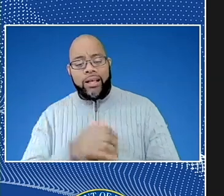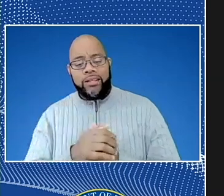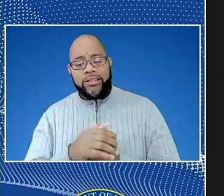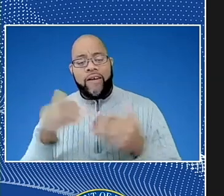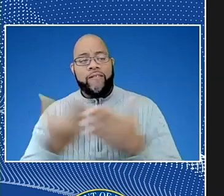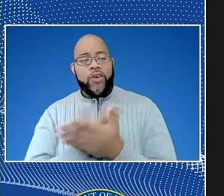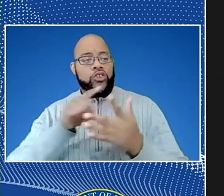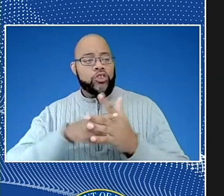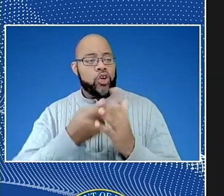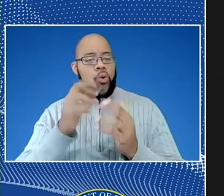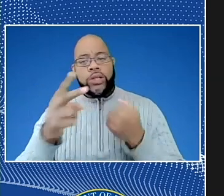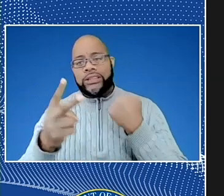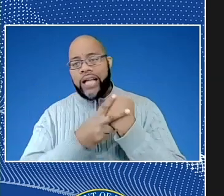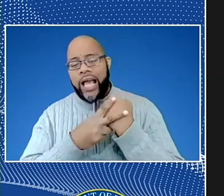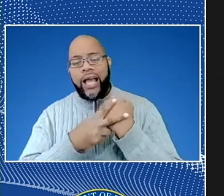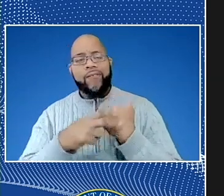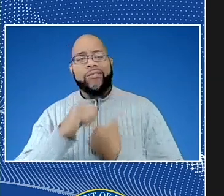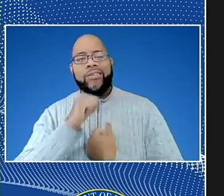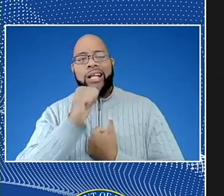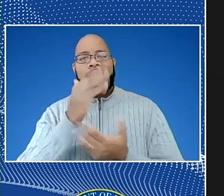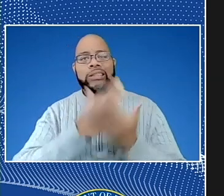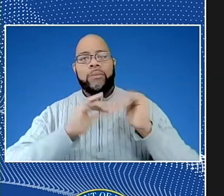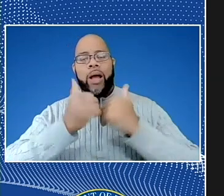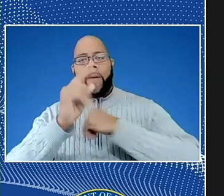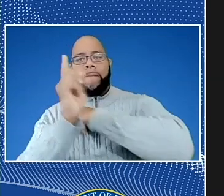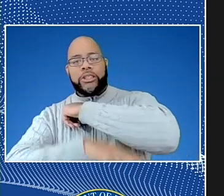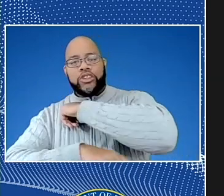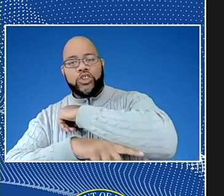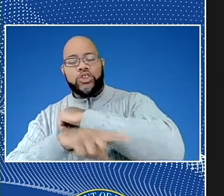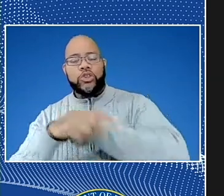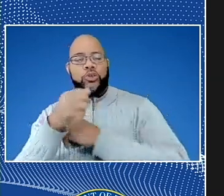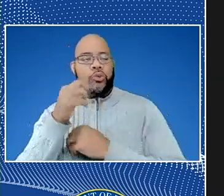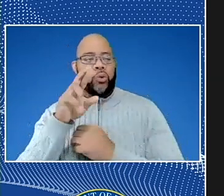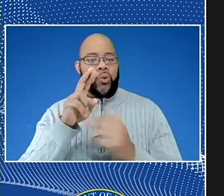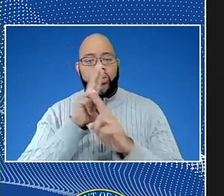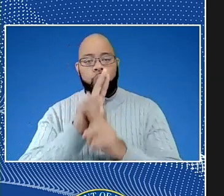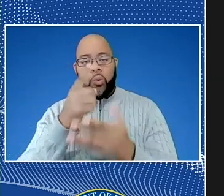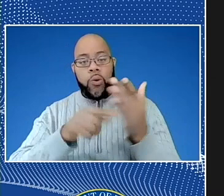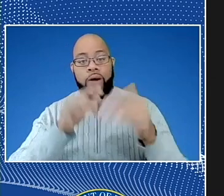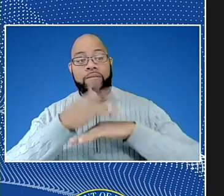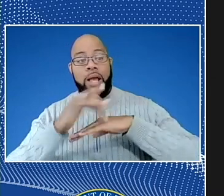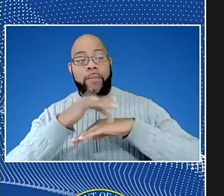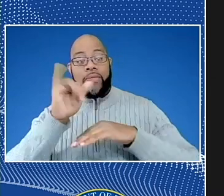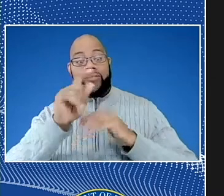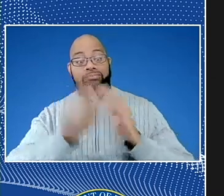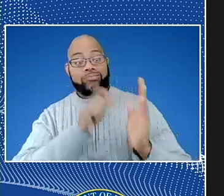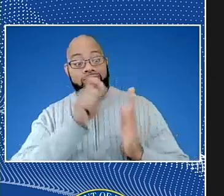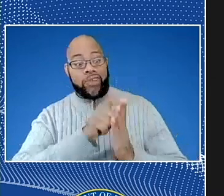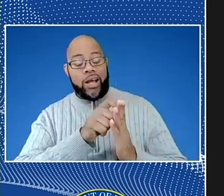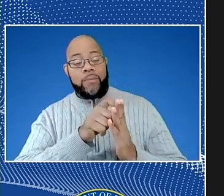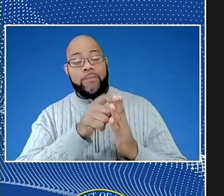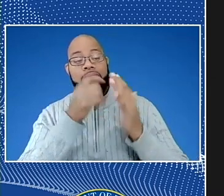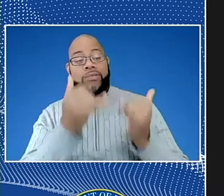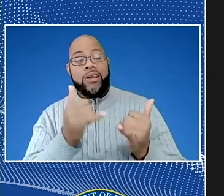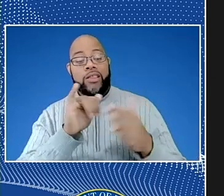SAVE are not somehow penalized for using what was available to them at that time. And now that a new opportunity, a new